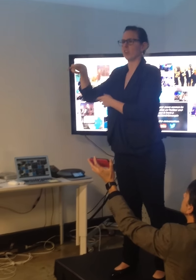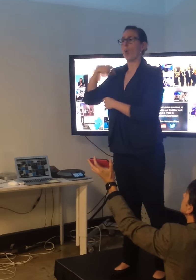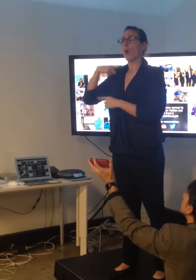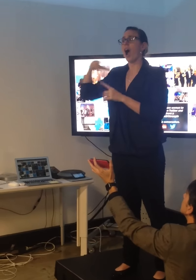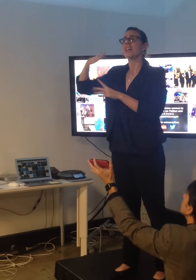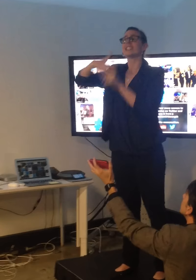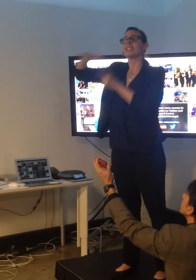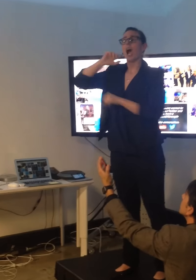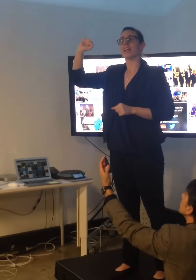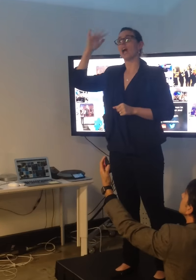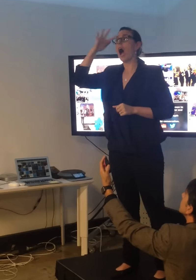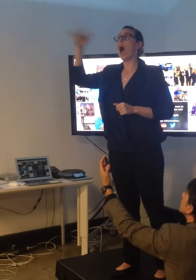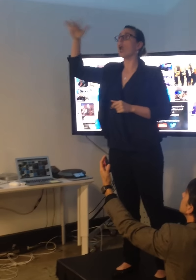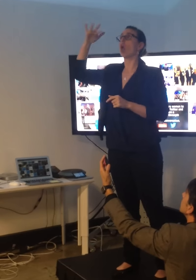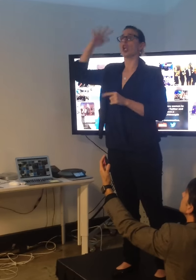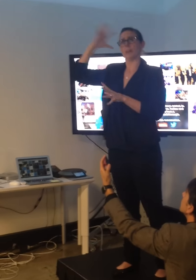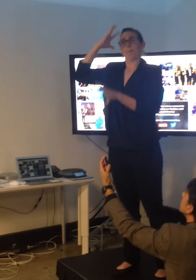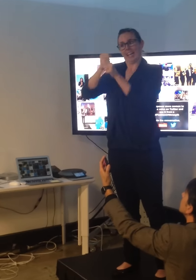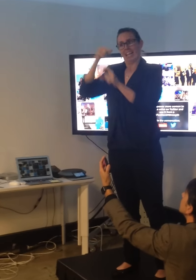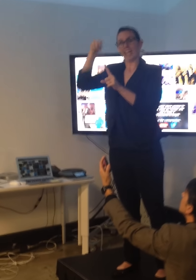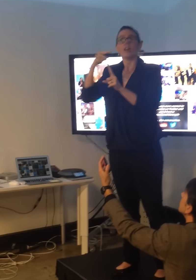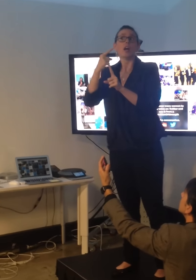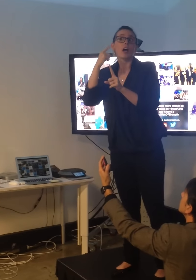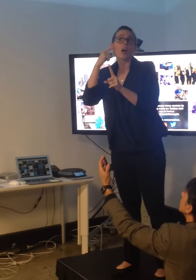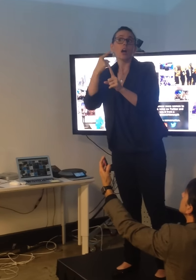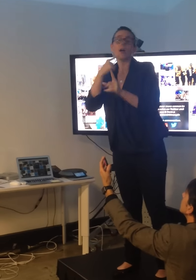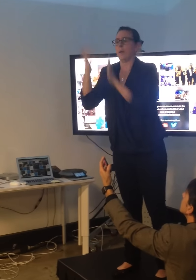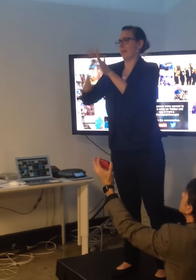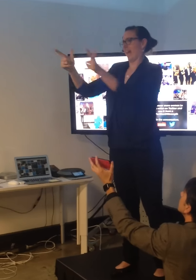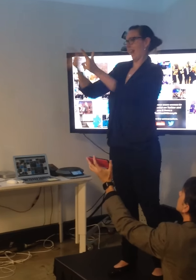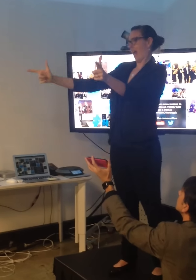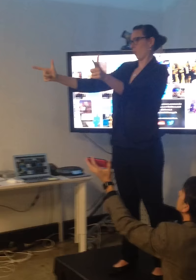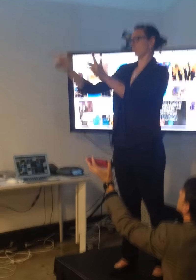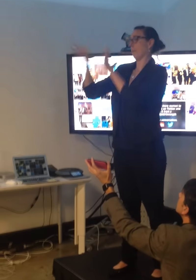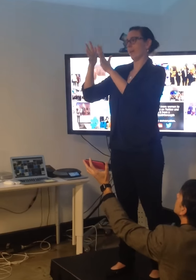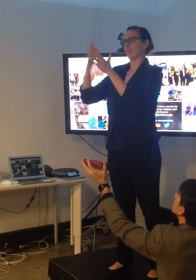and they need to learn to speak because society's ideology believes that that is the right thing to do -